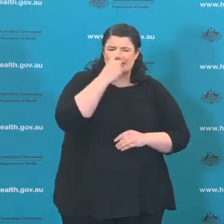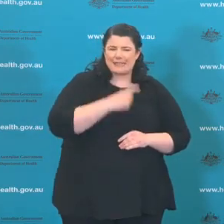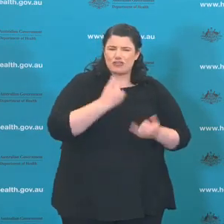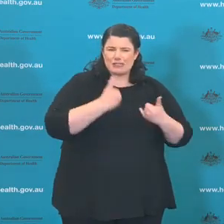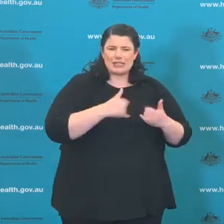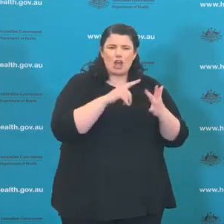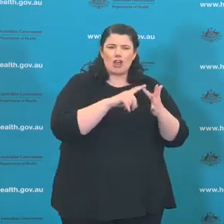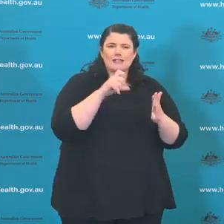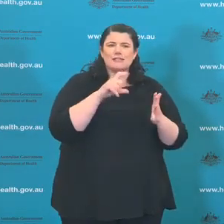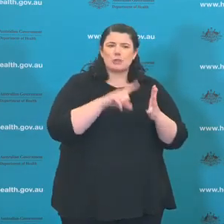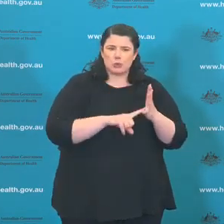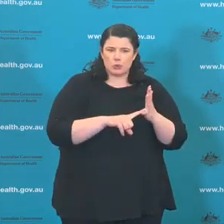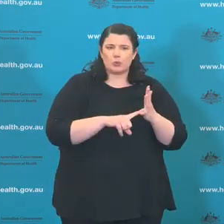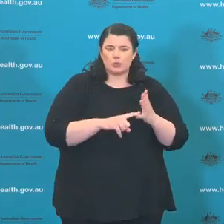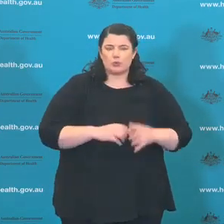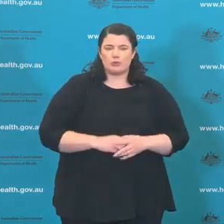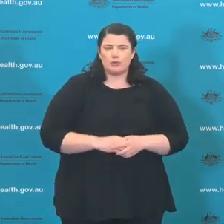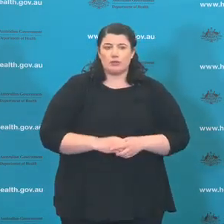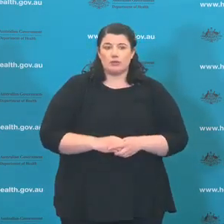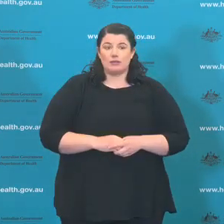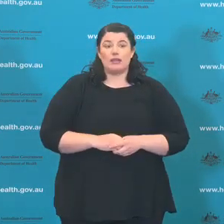reported previously one hundred and two deaths,